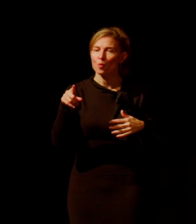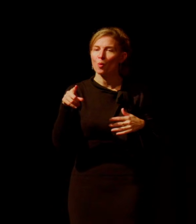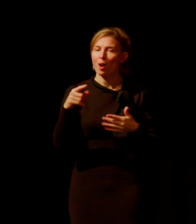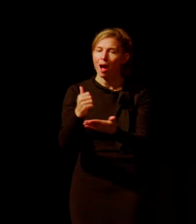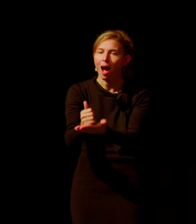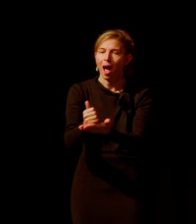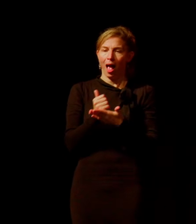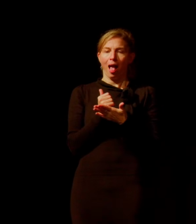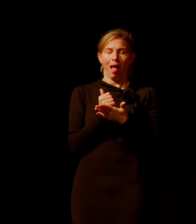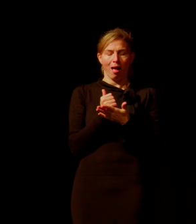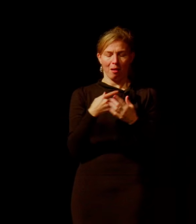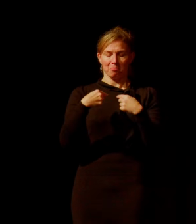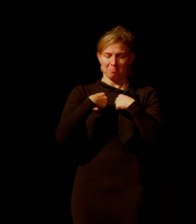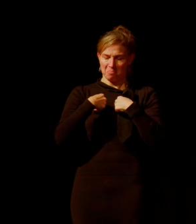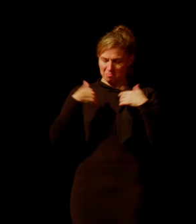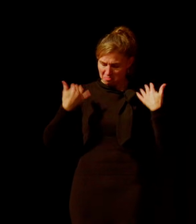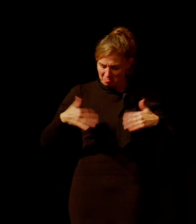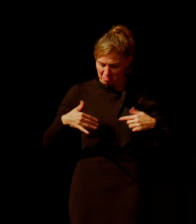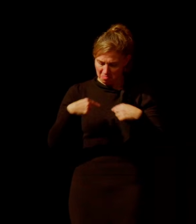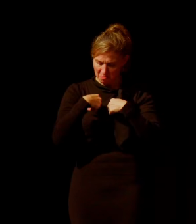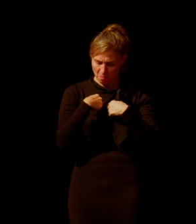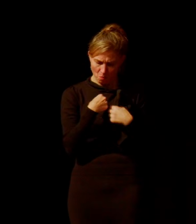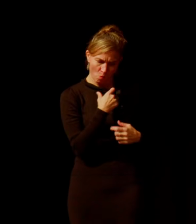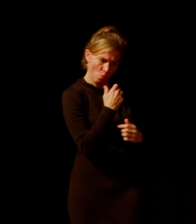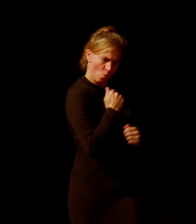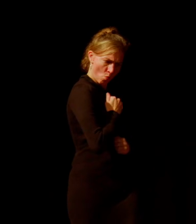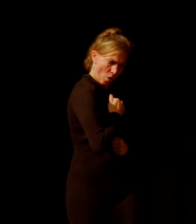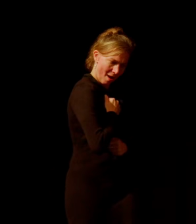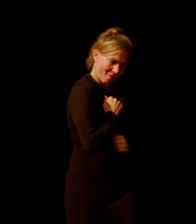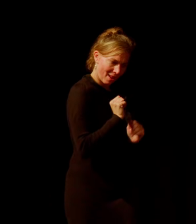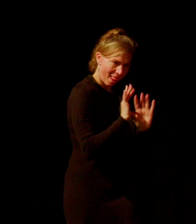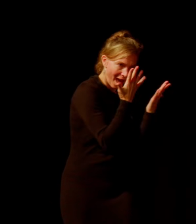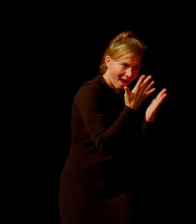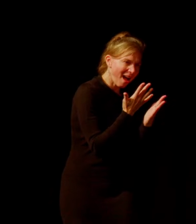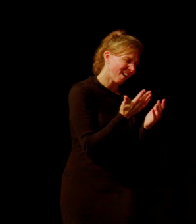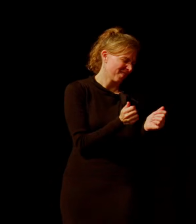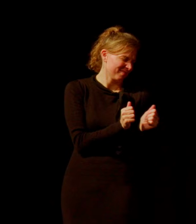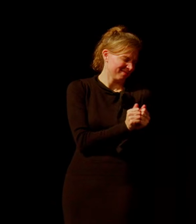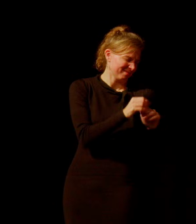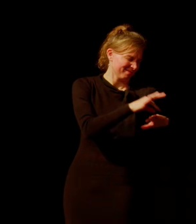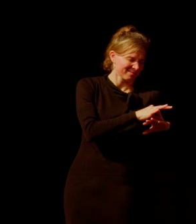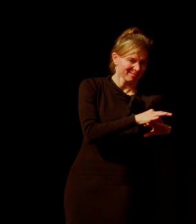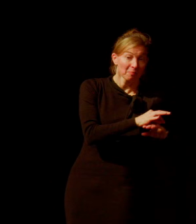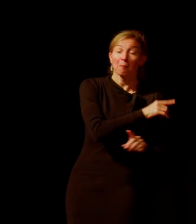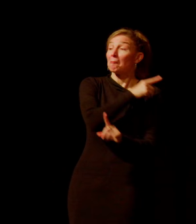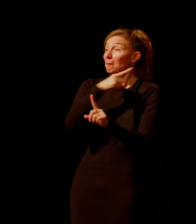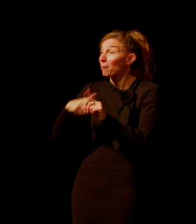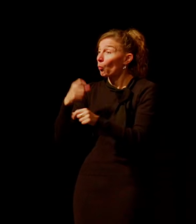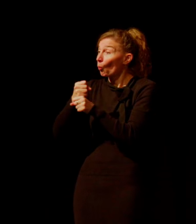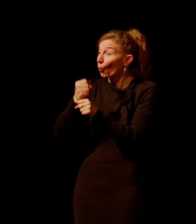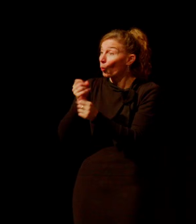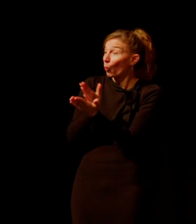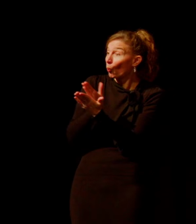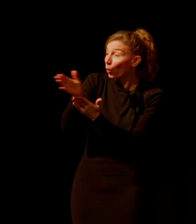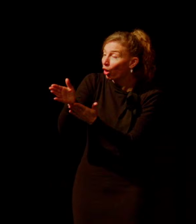completely transformed Michelle's private life with Dave and her professional life at work.